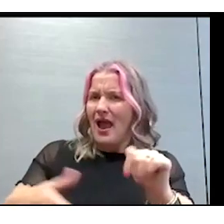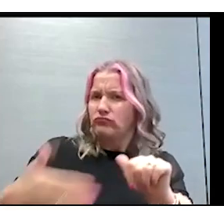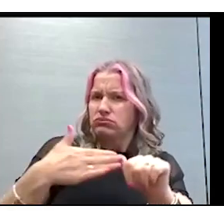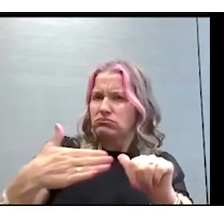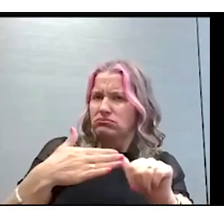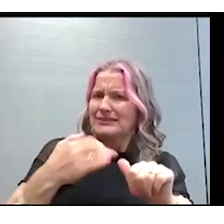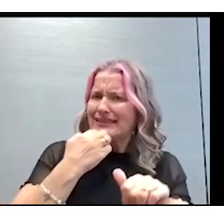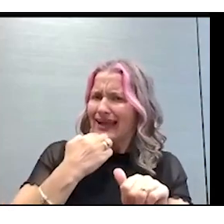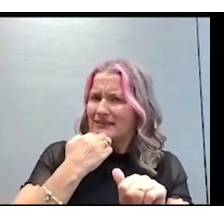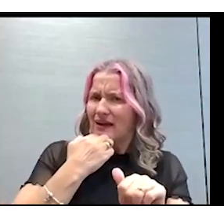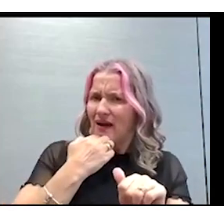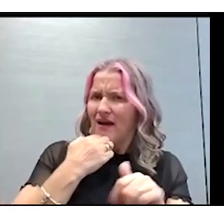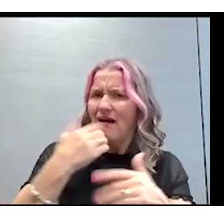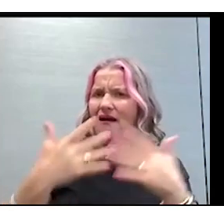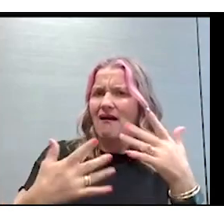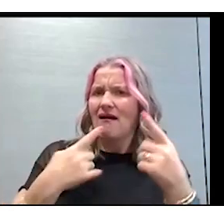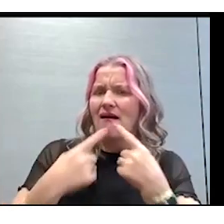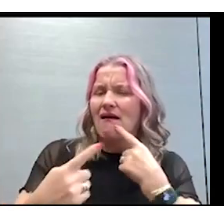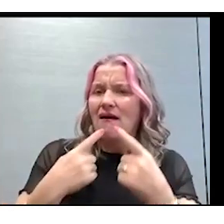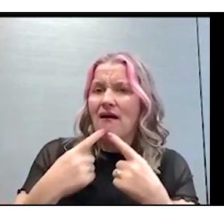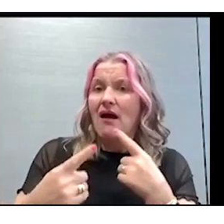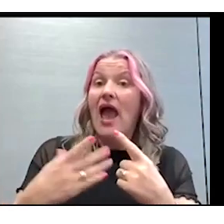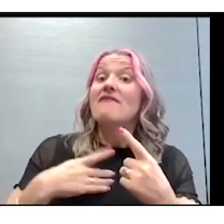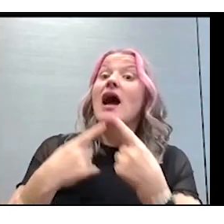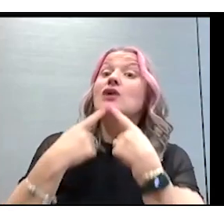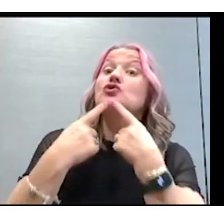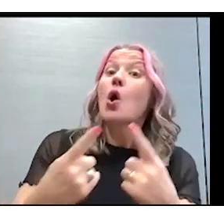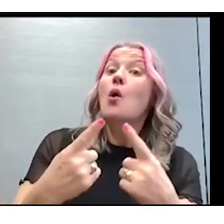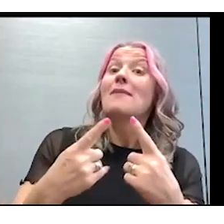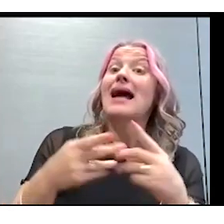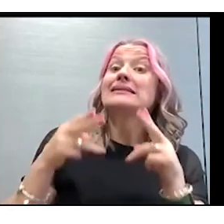So I want to make sure that if I told my system, hey you can only use these